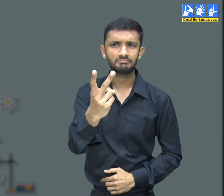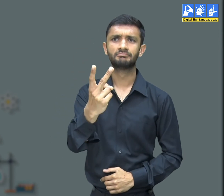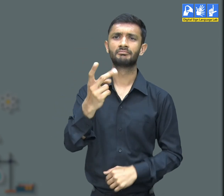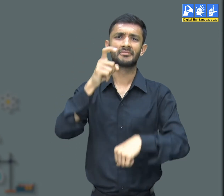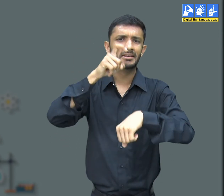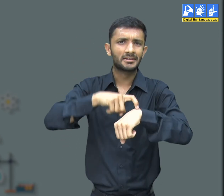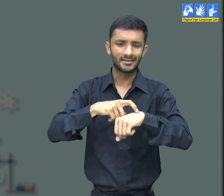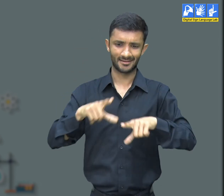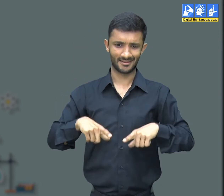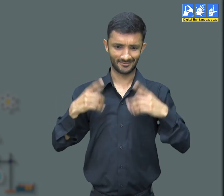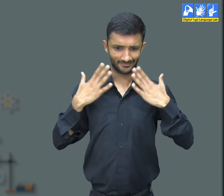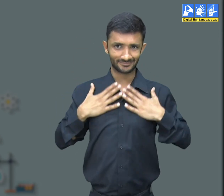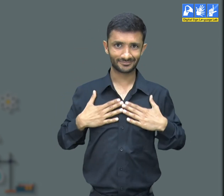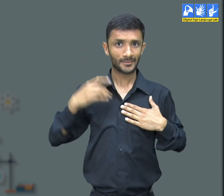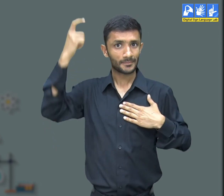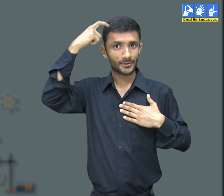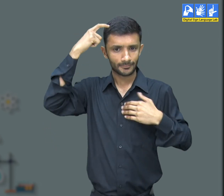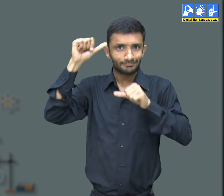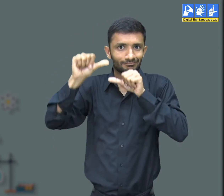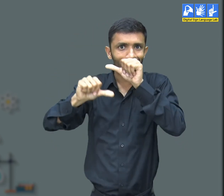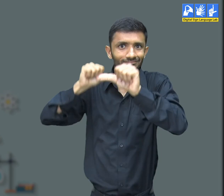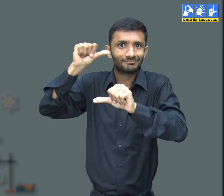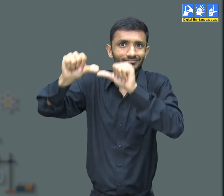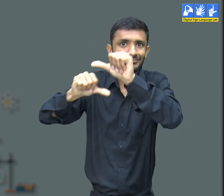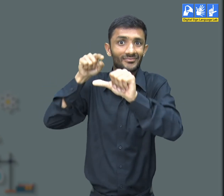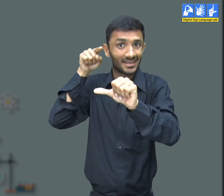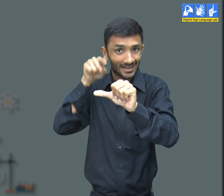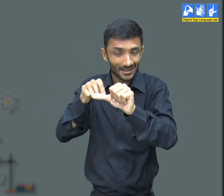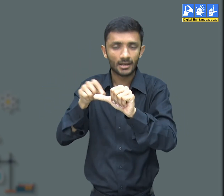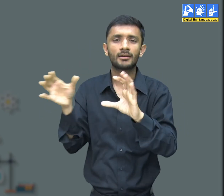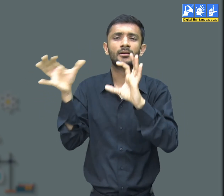like feeling, thinking, seeing, time and the psychological process.